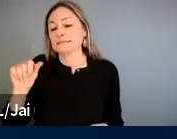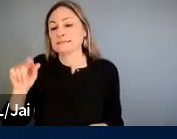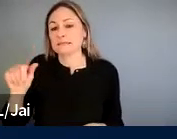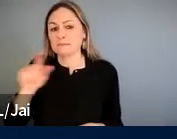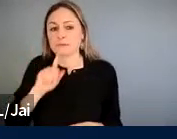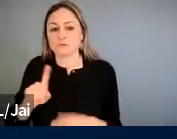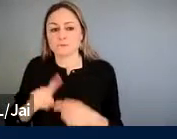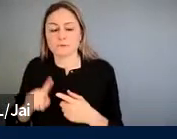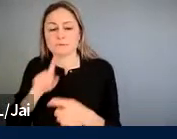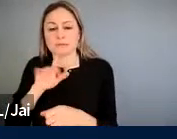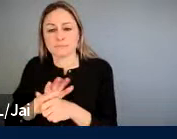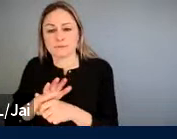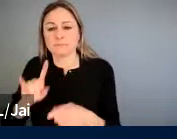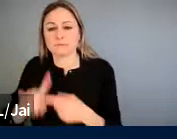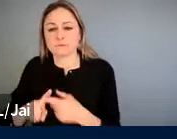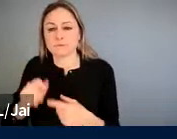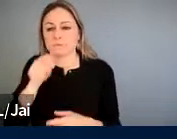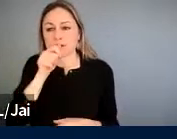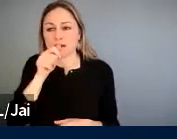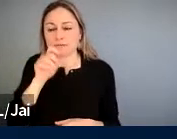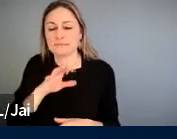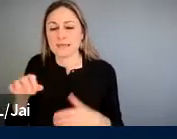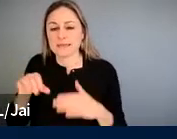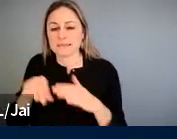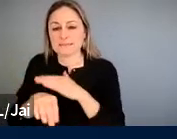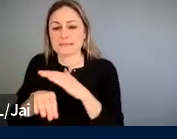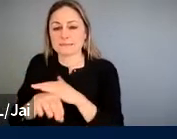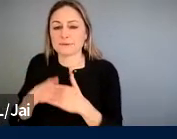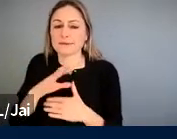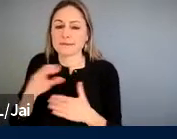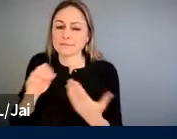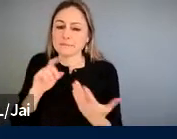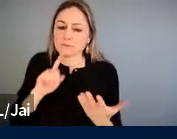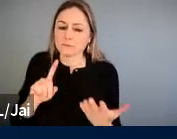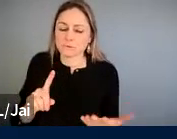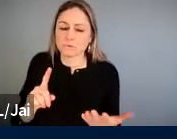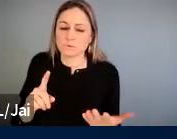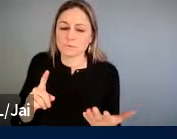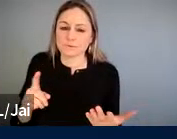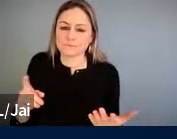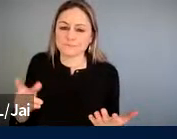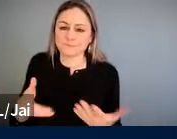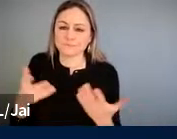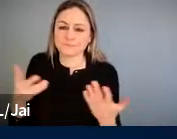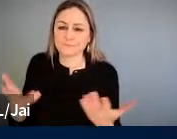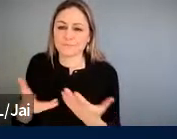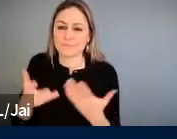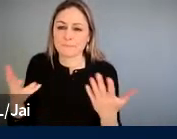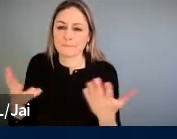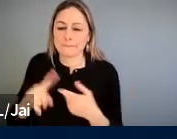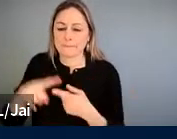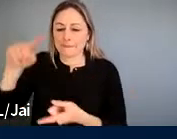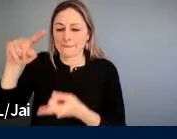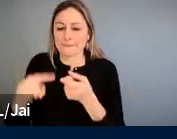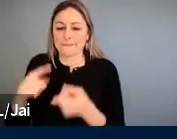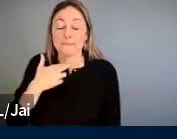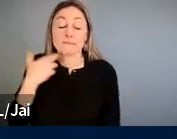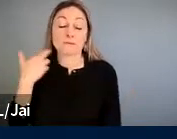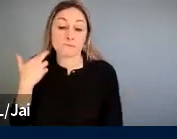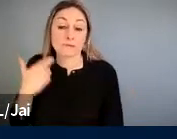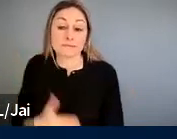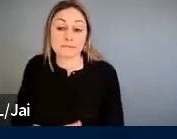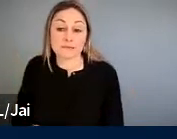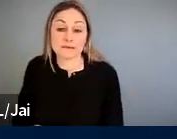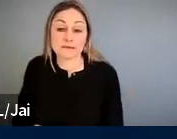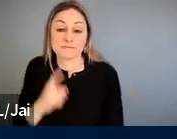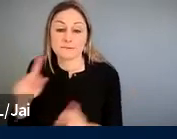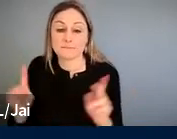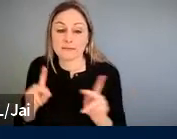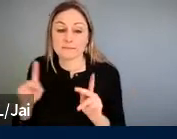to privacy and accessibility and making sure to reduce the risk for people with disabilities